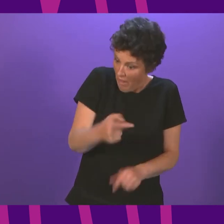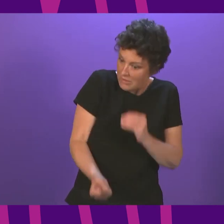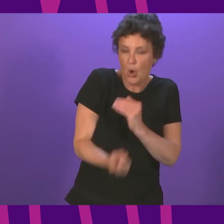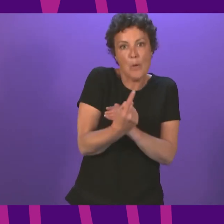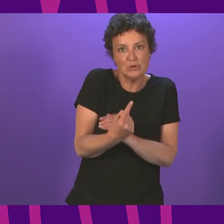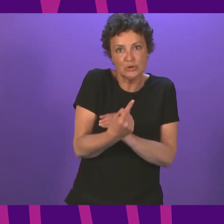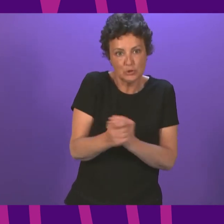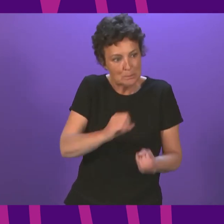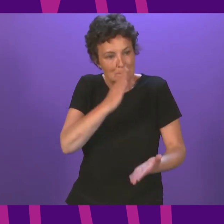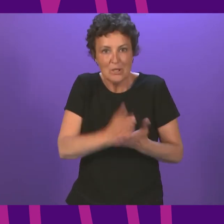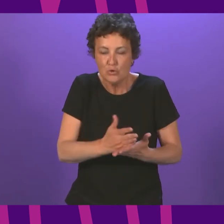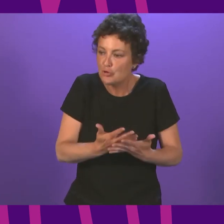to underpin major reform.